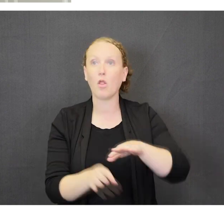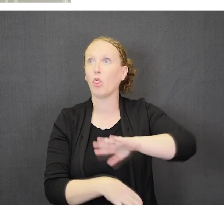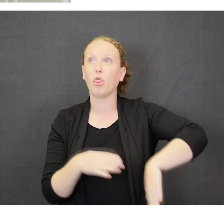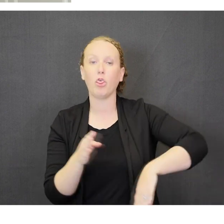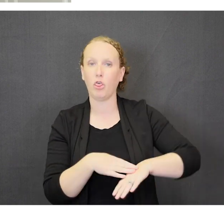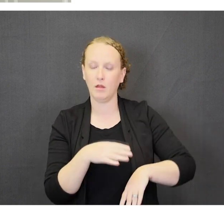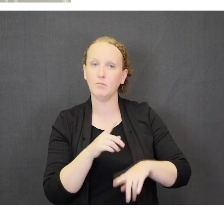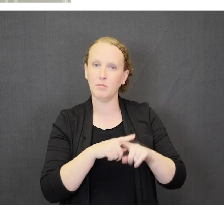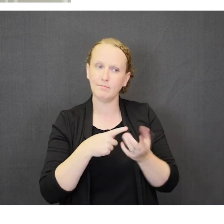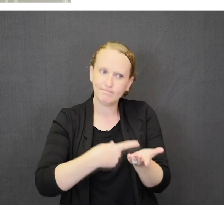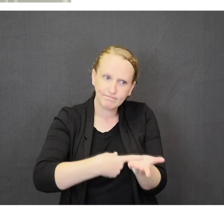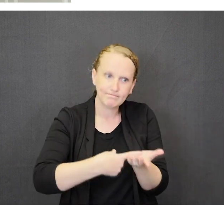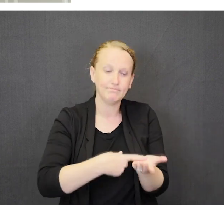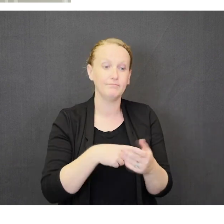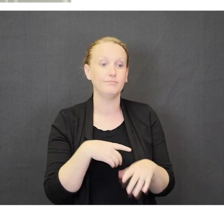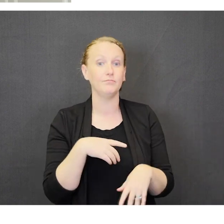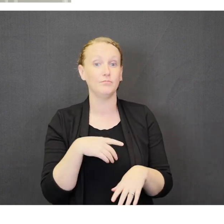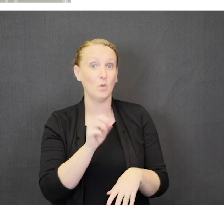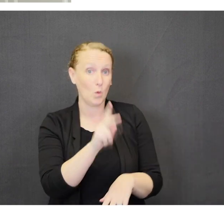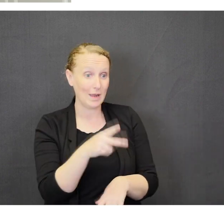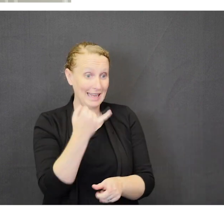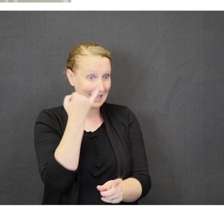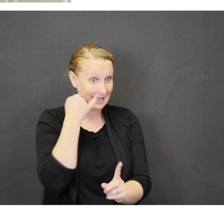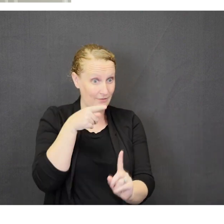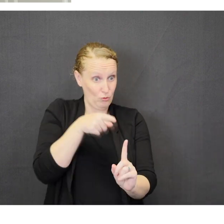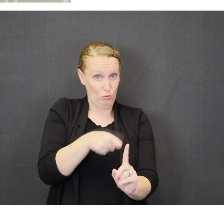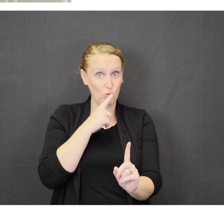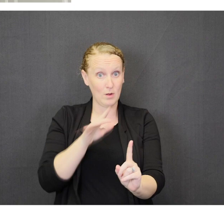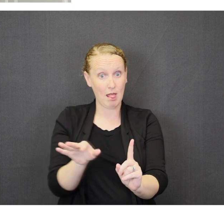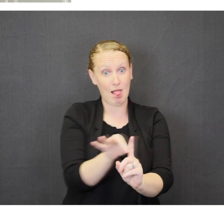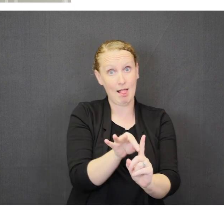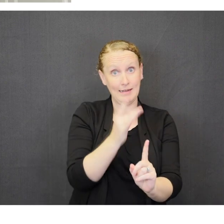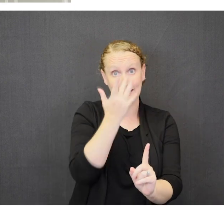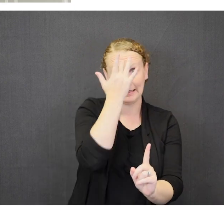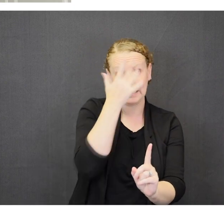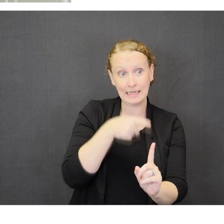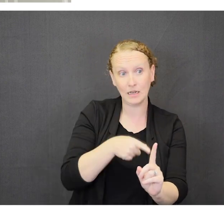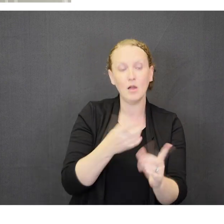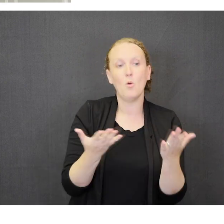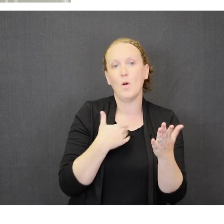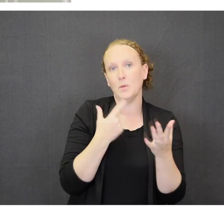all right so if you get sick here's what we're gonna do and list it out for the